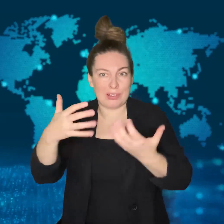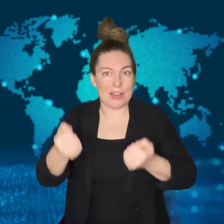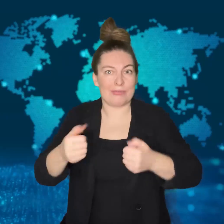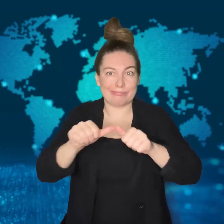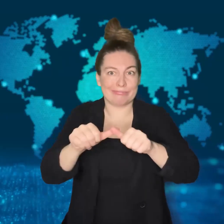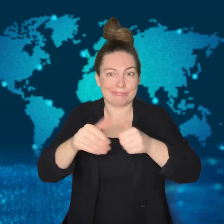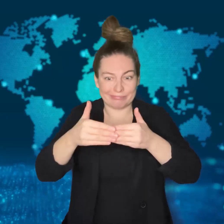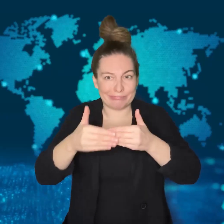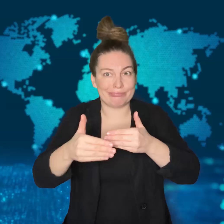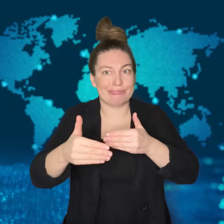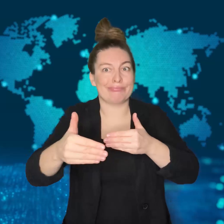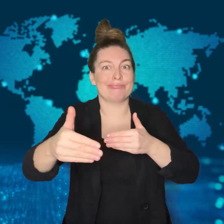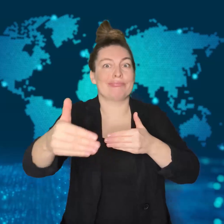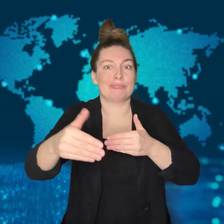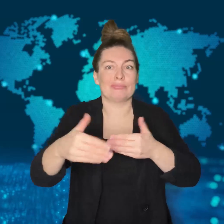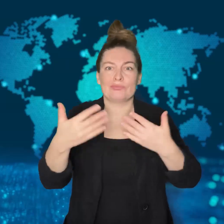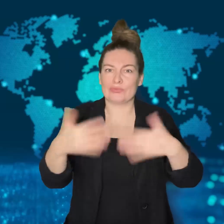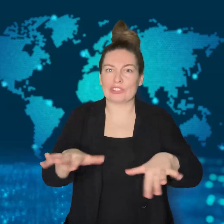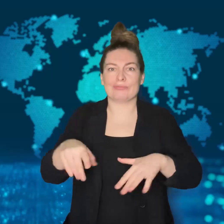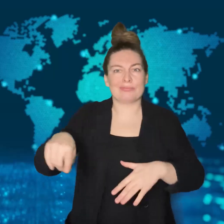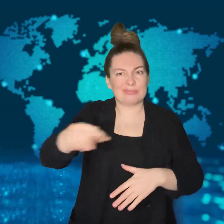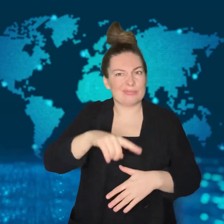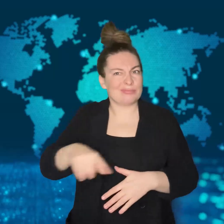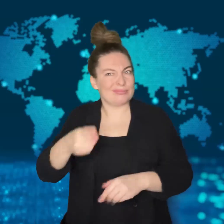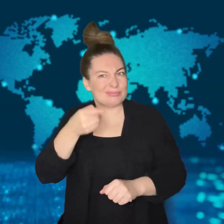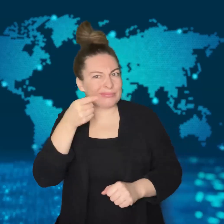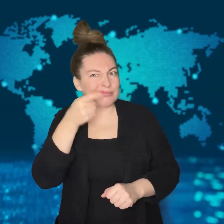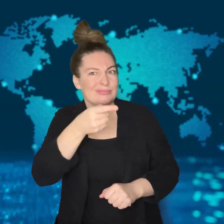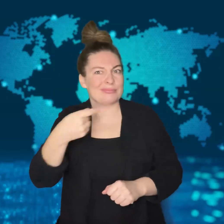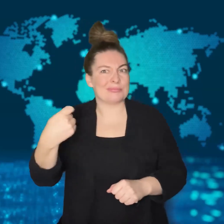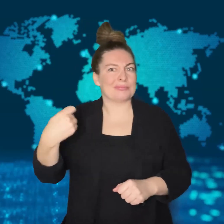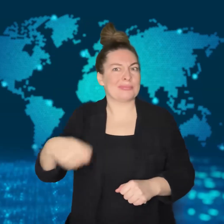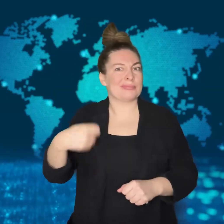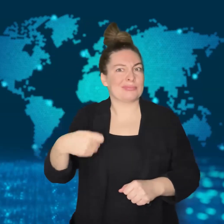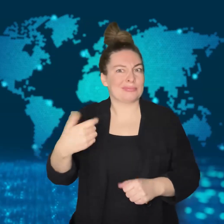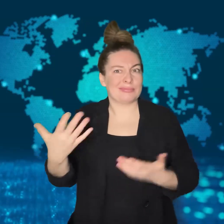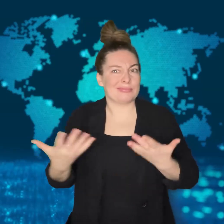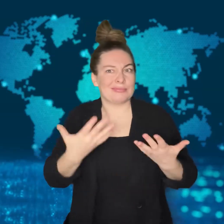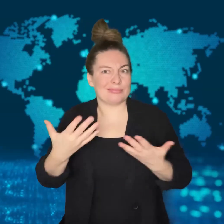failed when governing party lawmakers boycotted